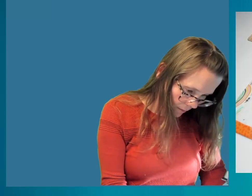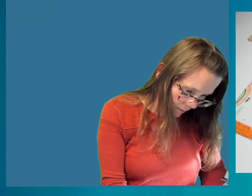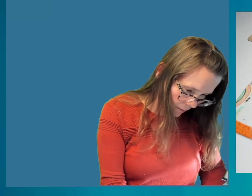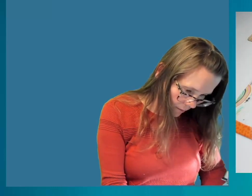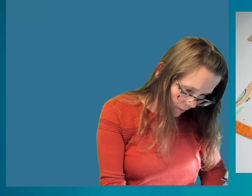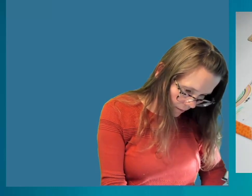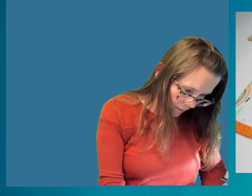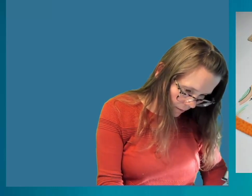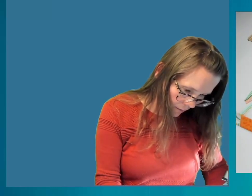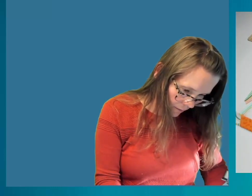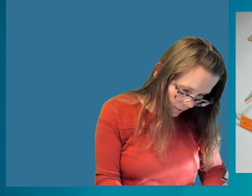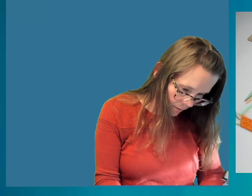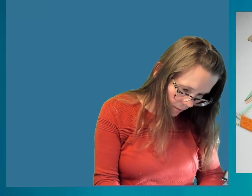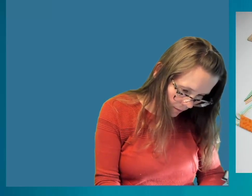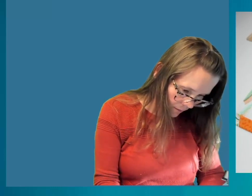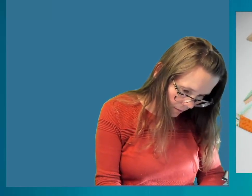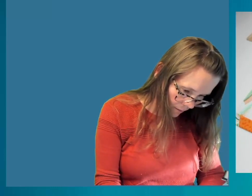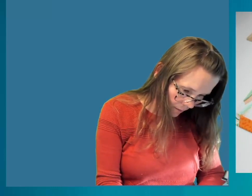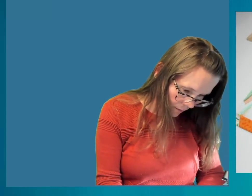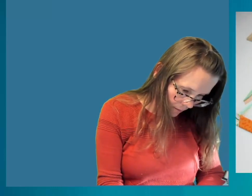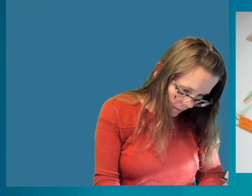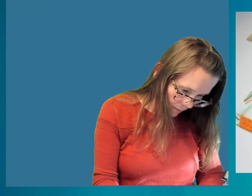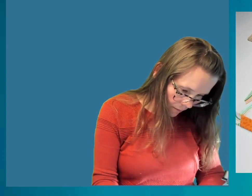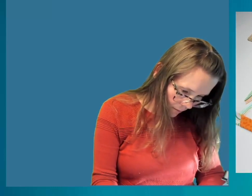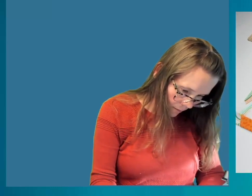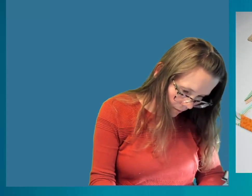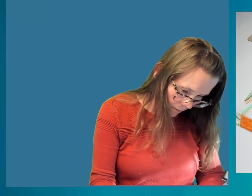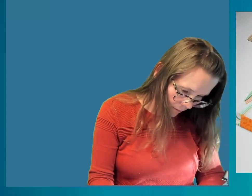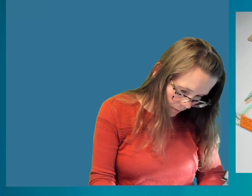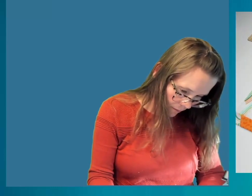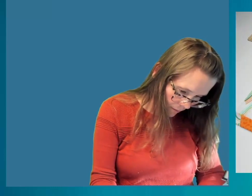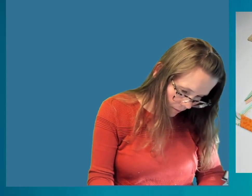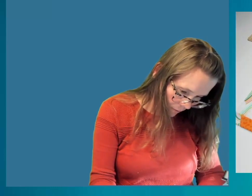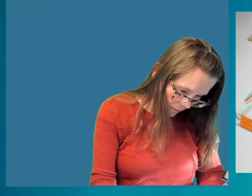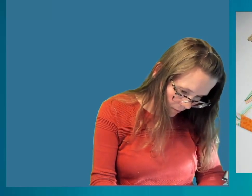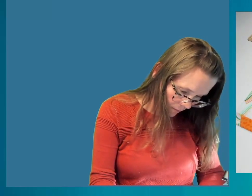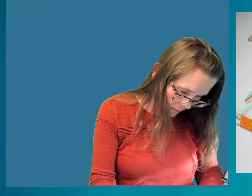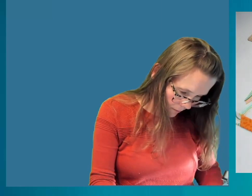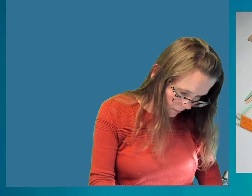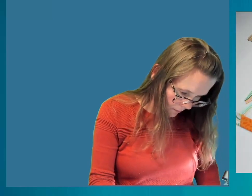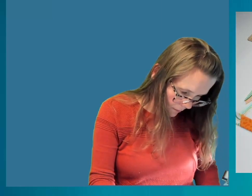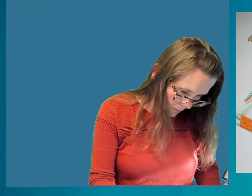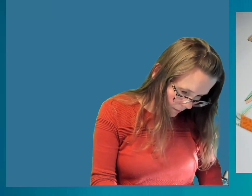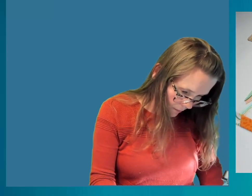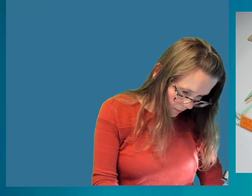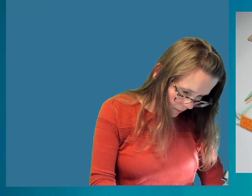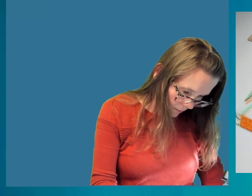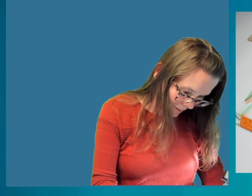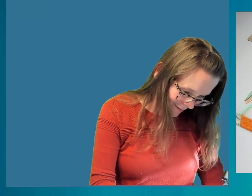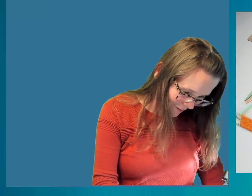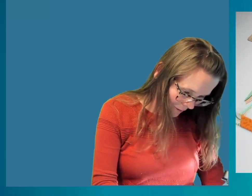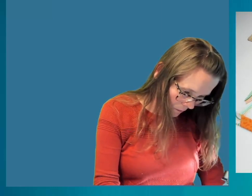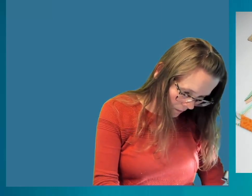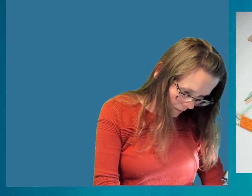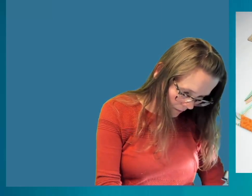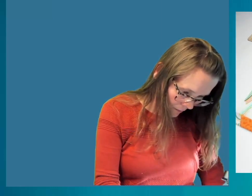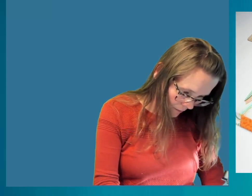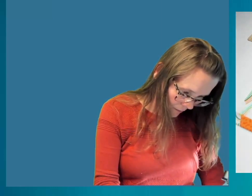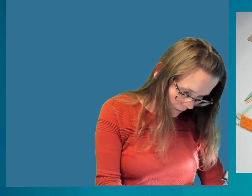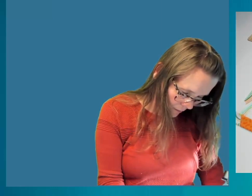paintbrush at this point, um, but I don't. Um, I find that just using thinner lines, and spread